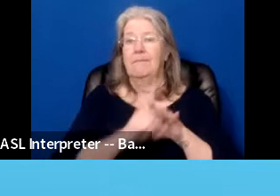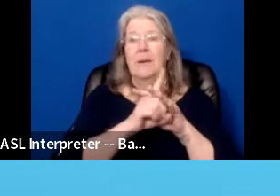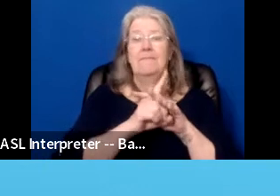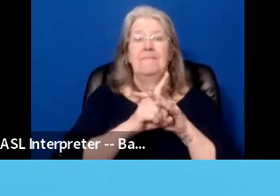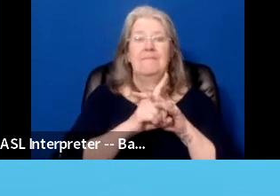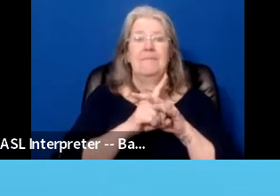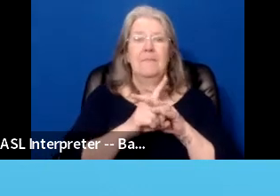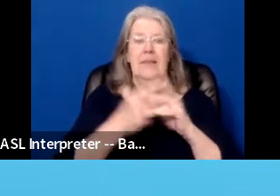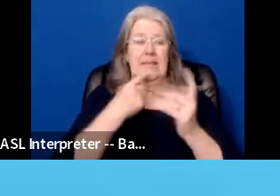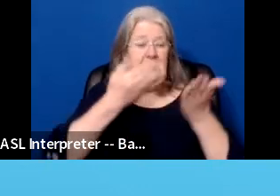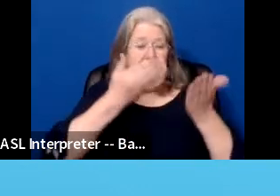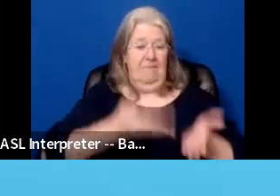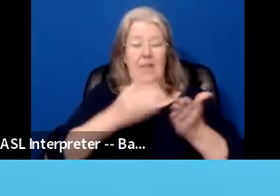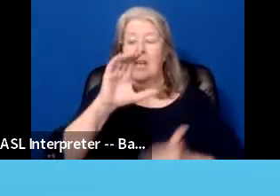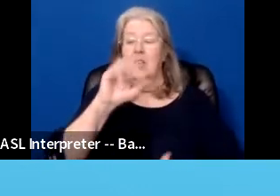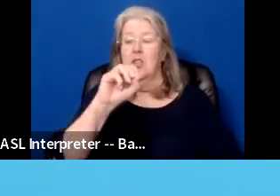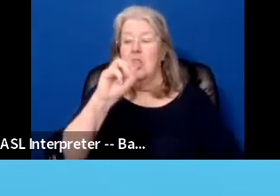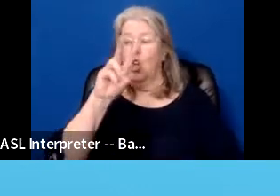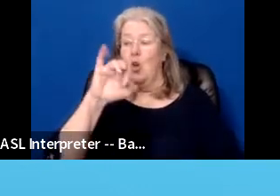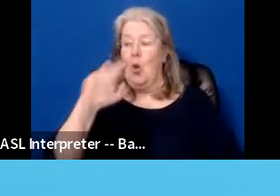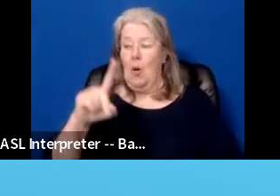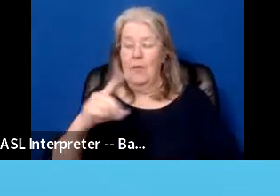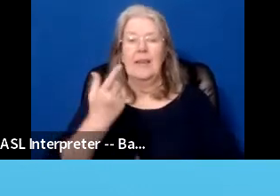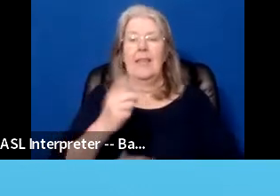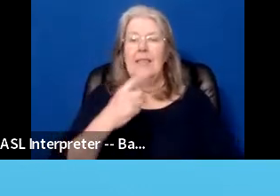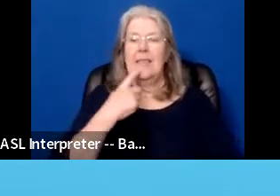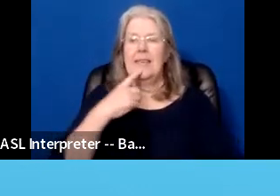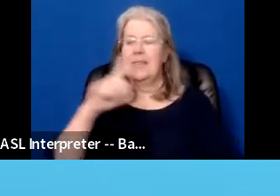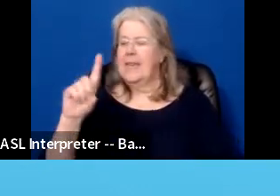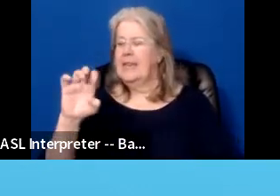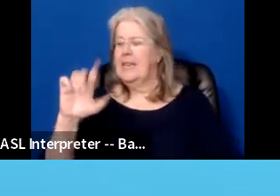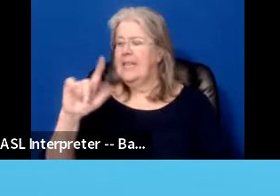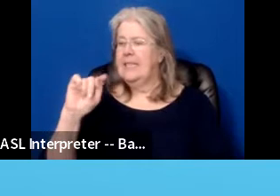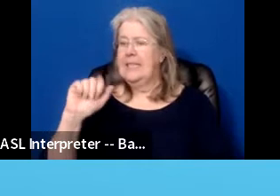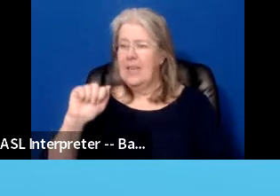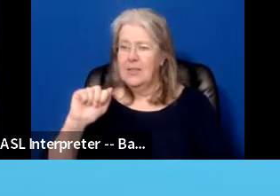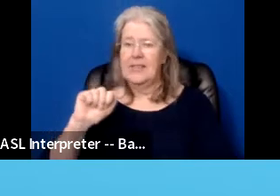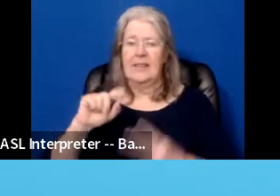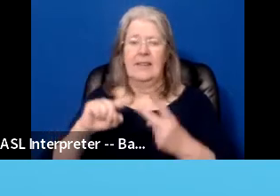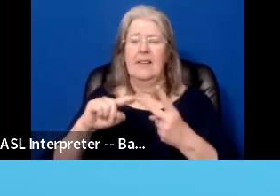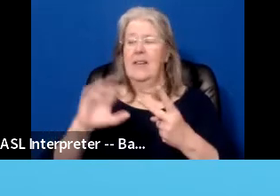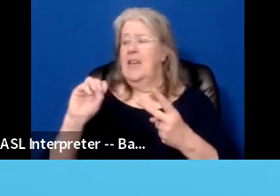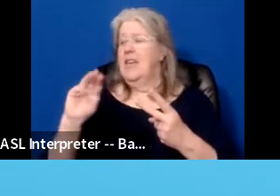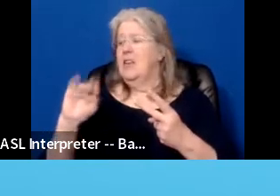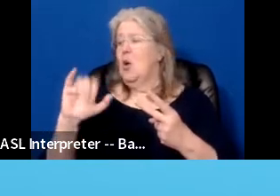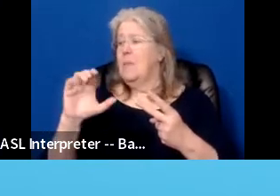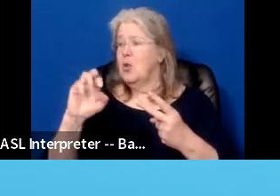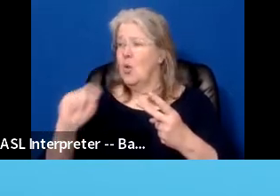is COVID, and then the next thing you knew there was the Delta variant and there was the Omicron variant then there's the the B and the A and the --